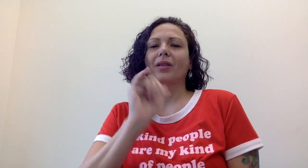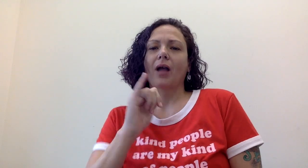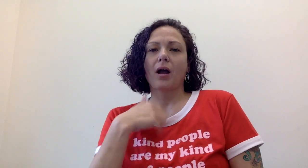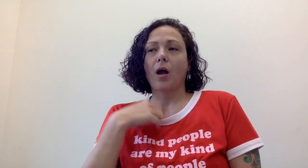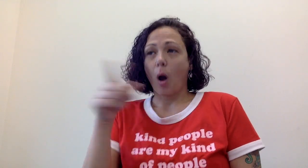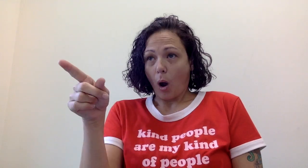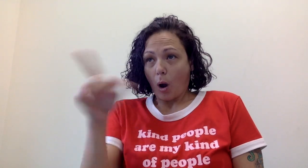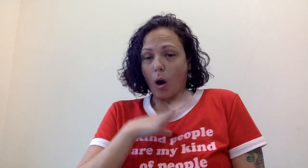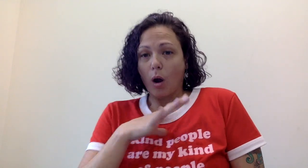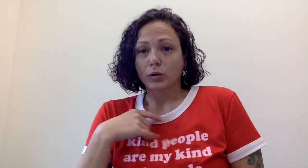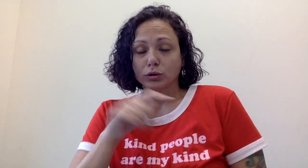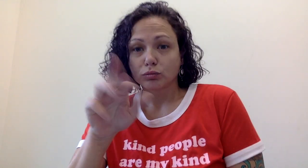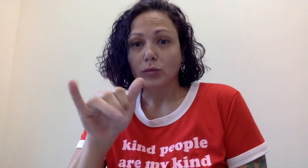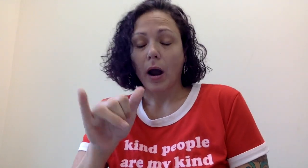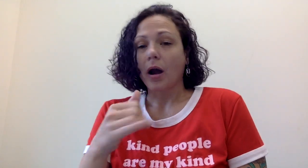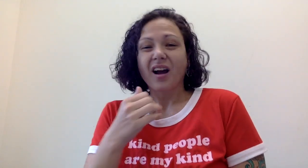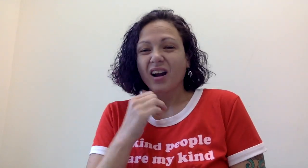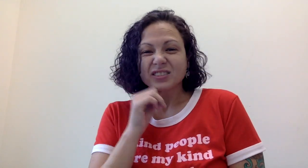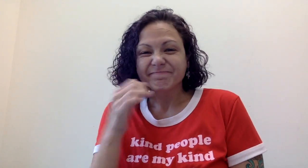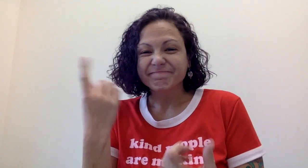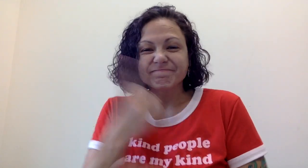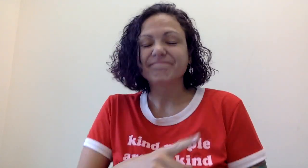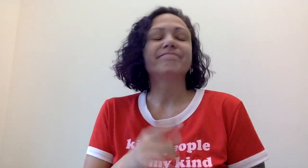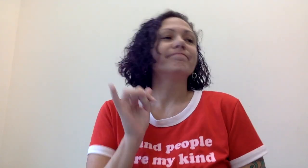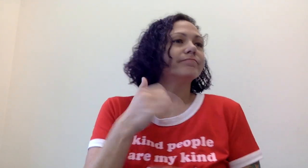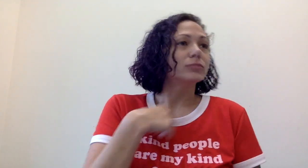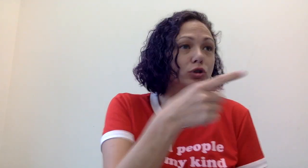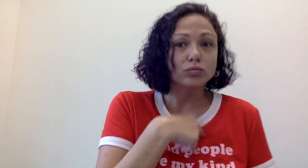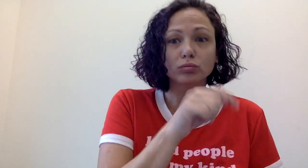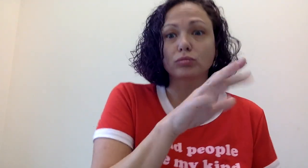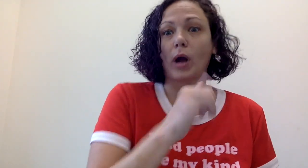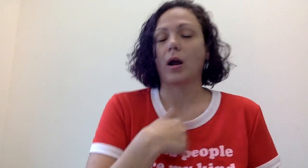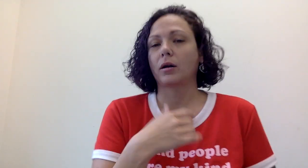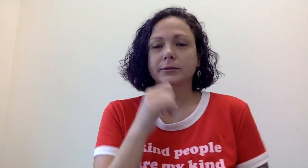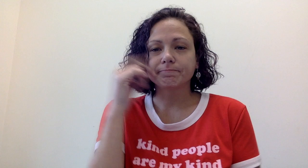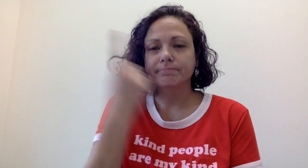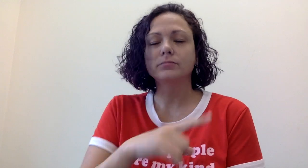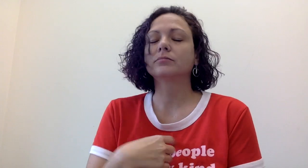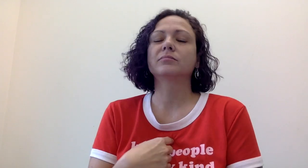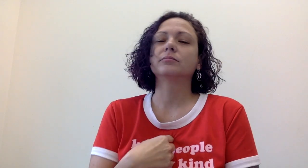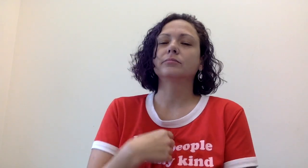I didn't want to try this diet, only to find that it doesn't work, and so on.